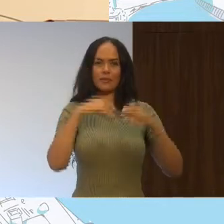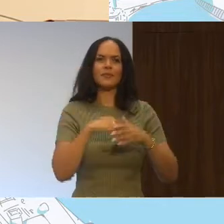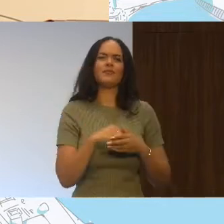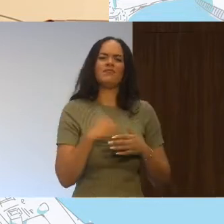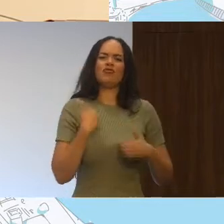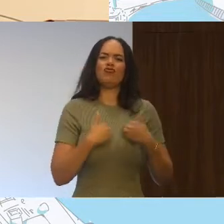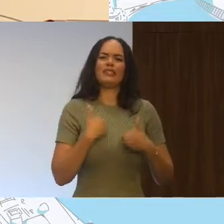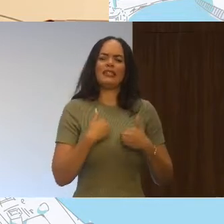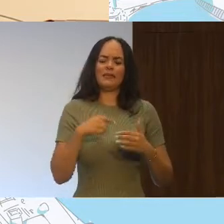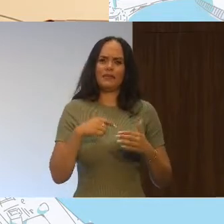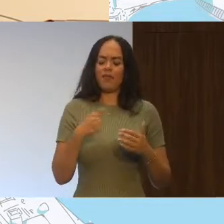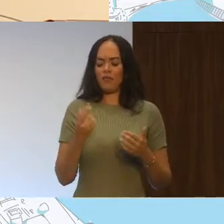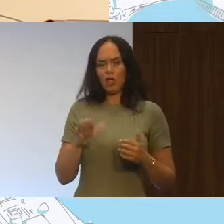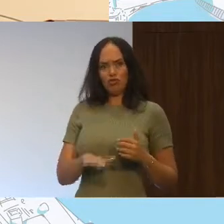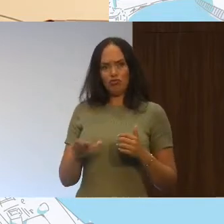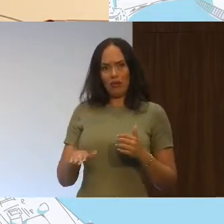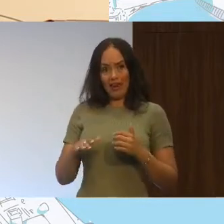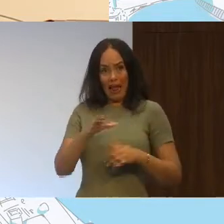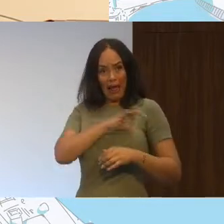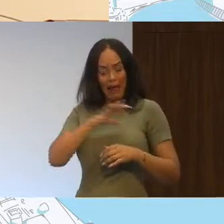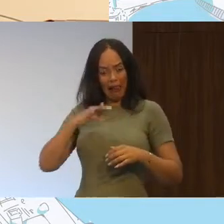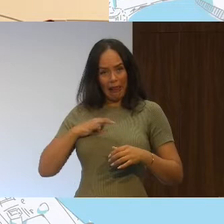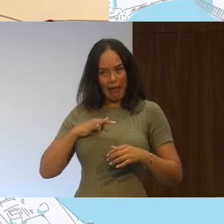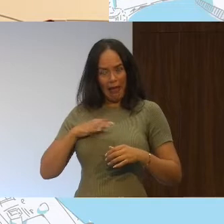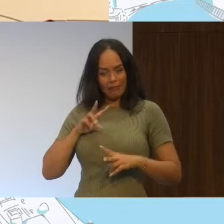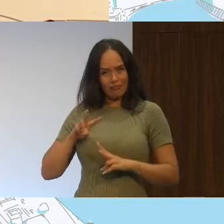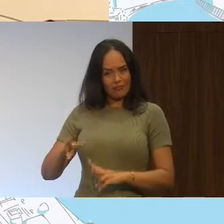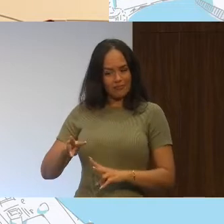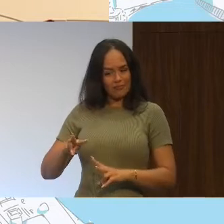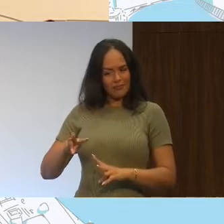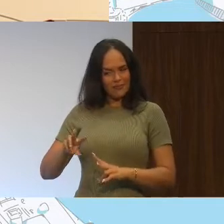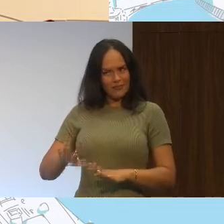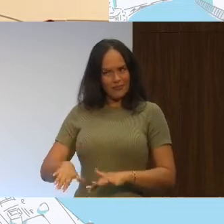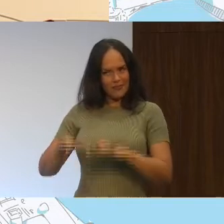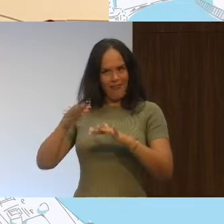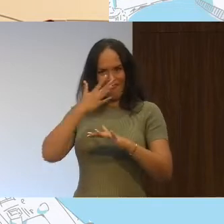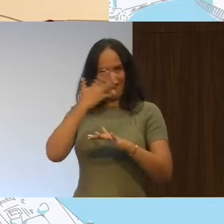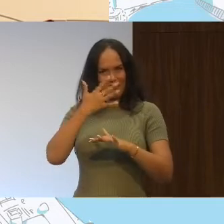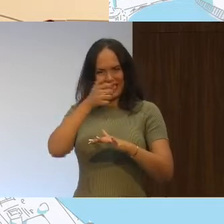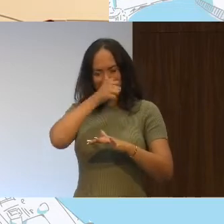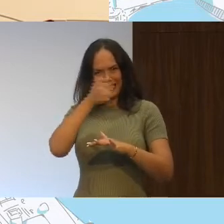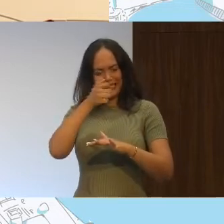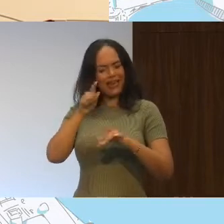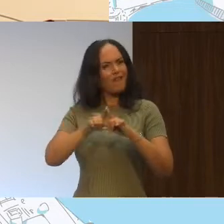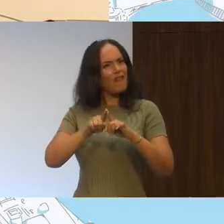when they reach that sort of 15, 16 mark, they do just behave very, very similarly to adults in terms of what they describe and what they experience.